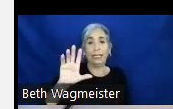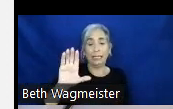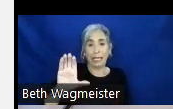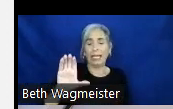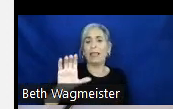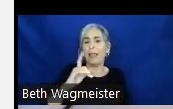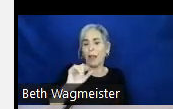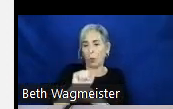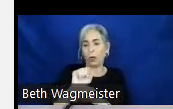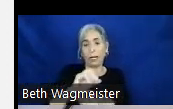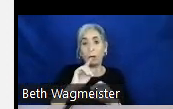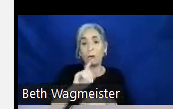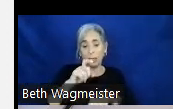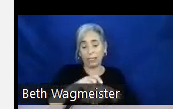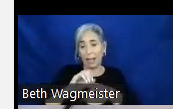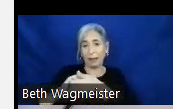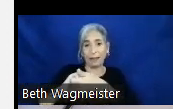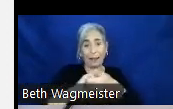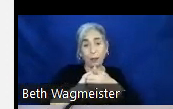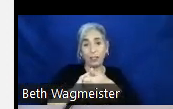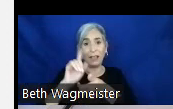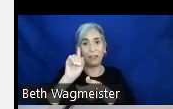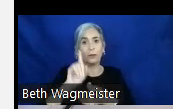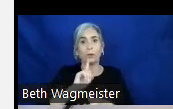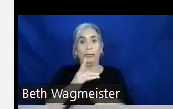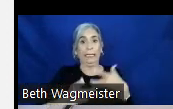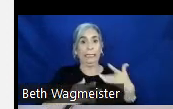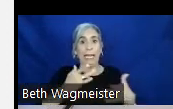which is exciting. CTAUR it is called.